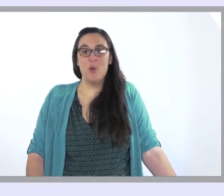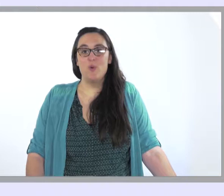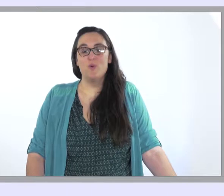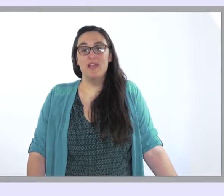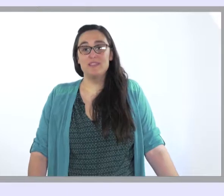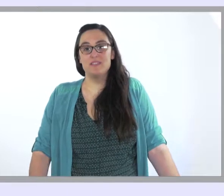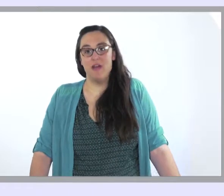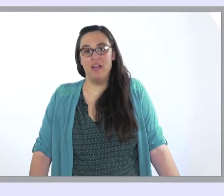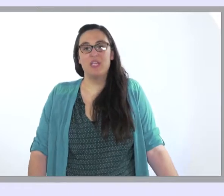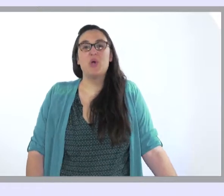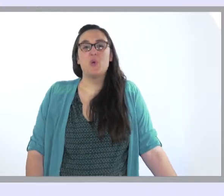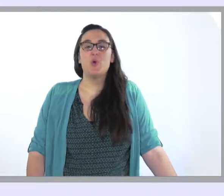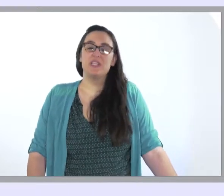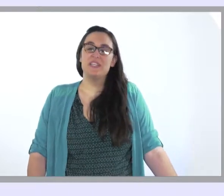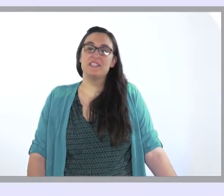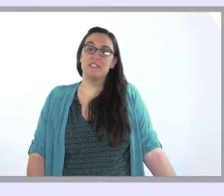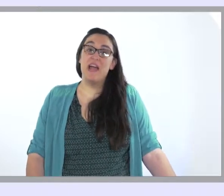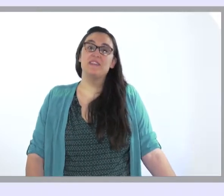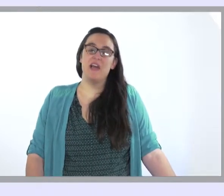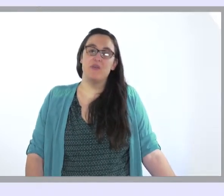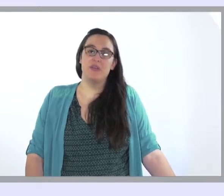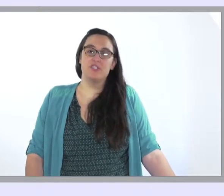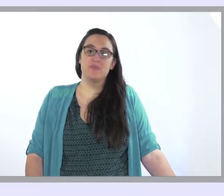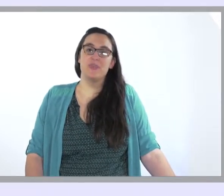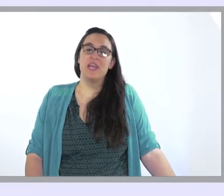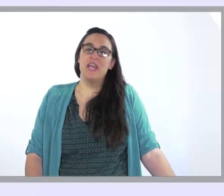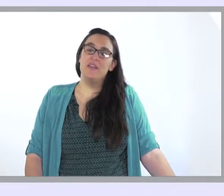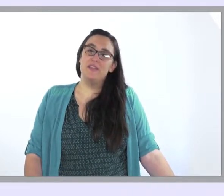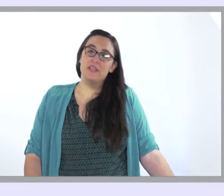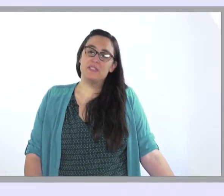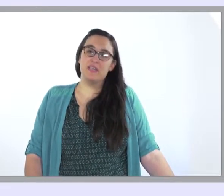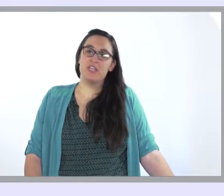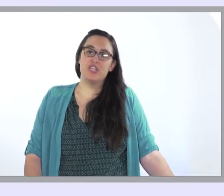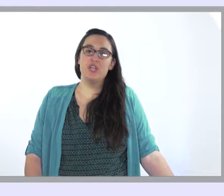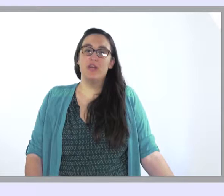So, let's start. What is sign language? In this section,